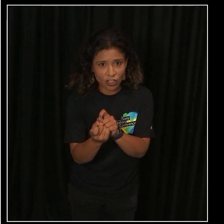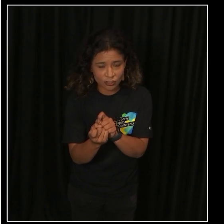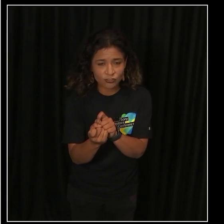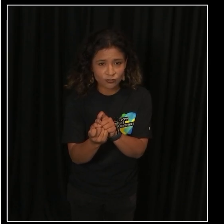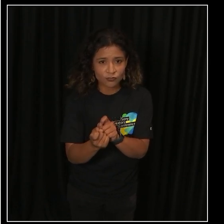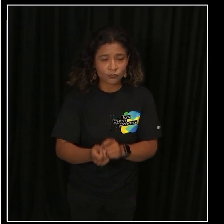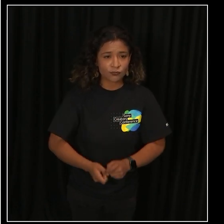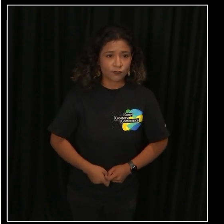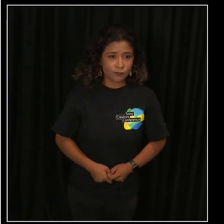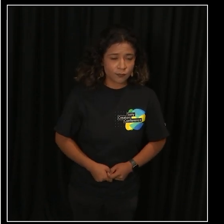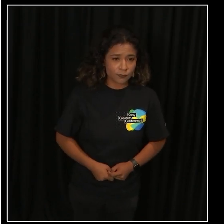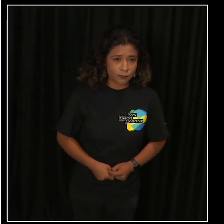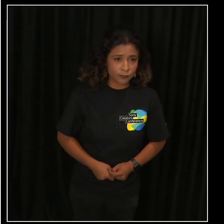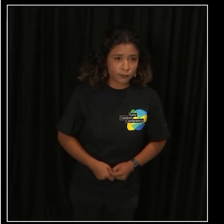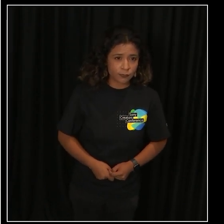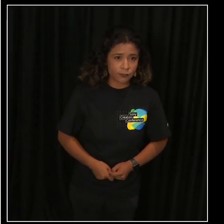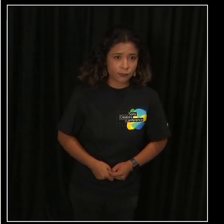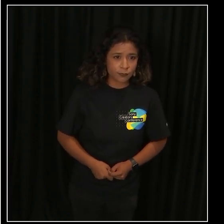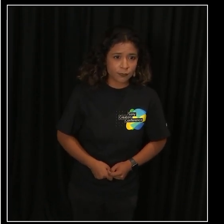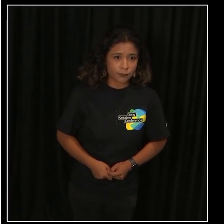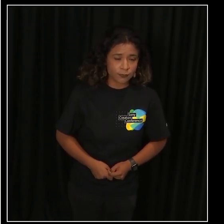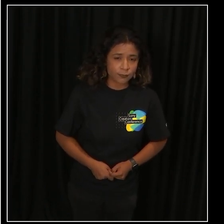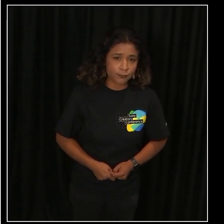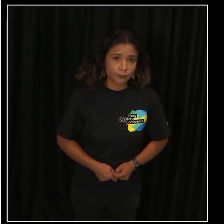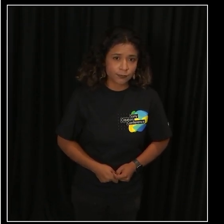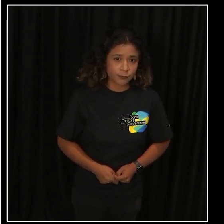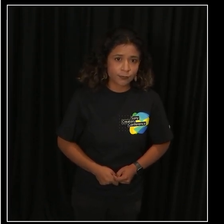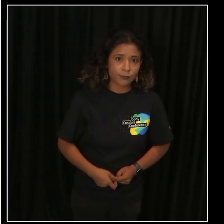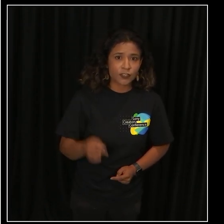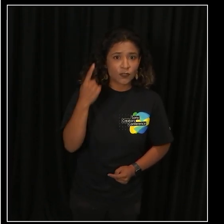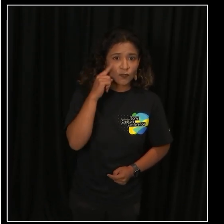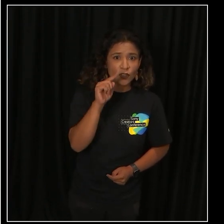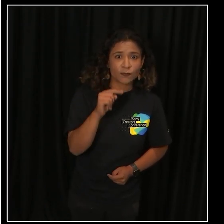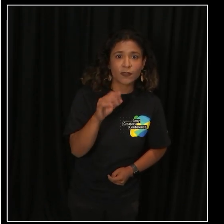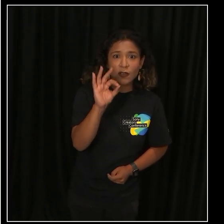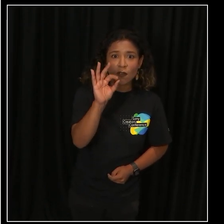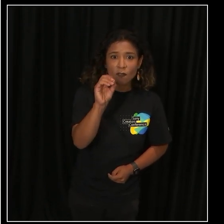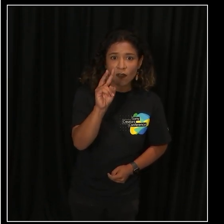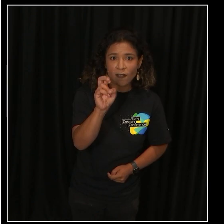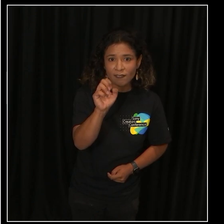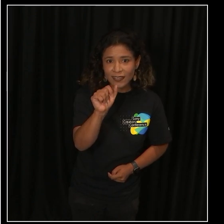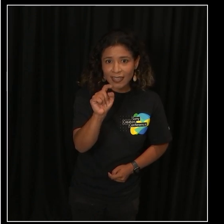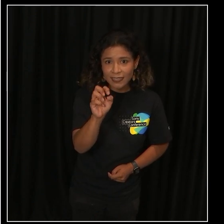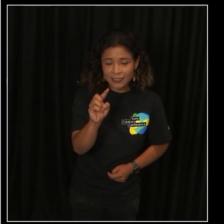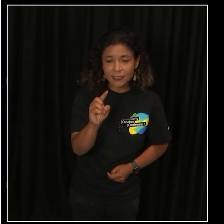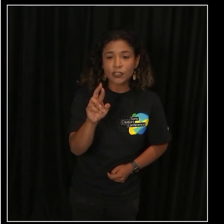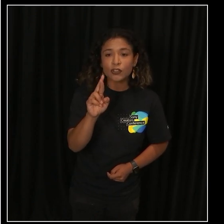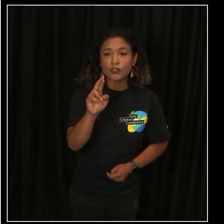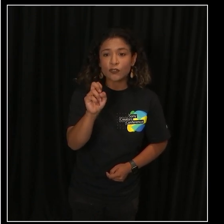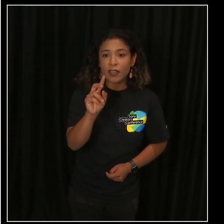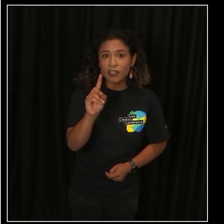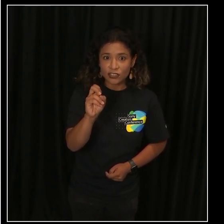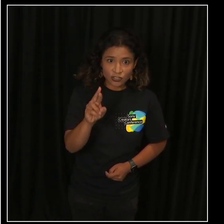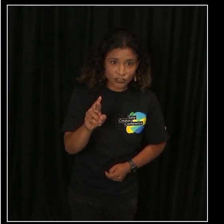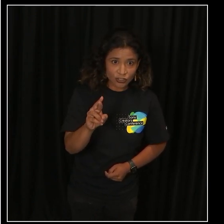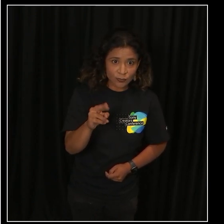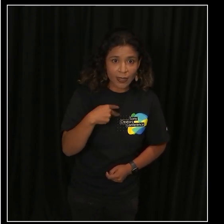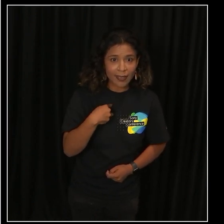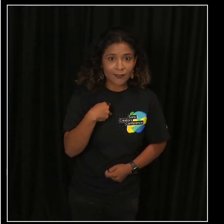In addition for Foveated Rendering could to be perform PlayStation VR2 have gaze tracking features.